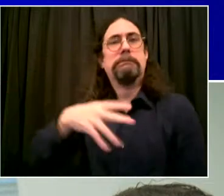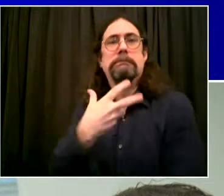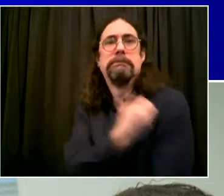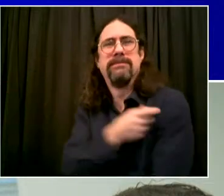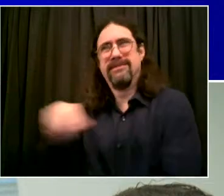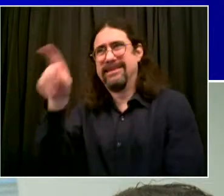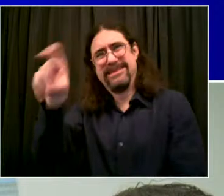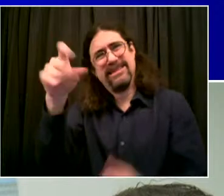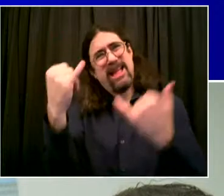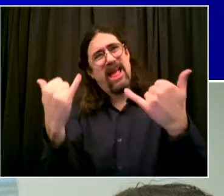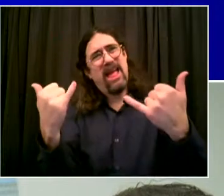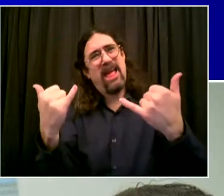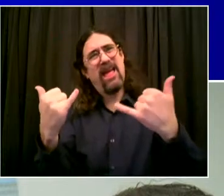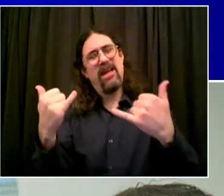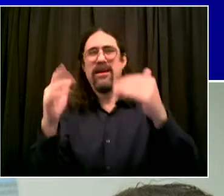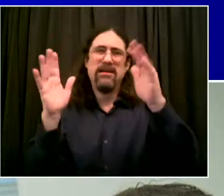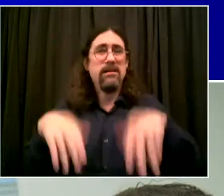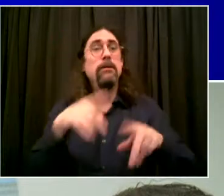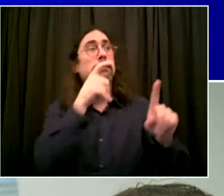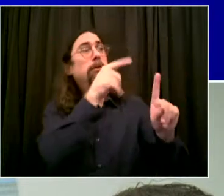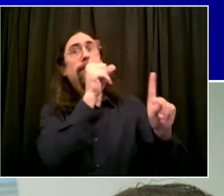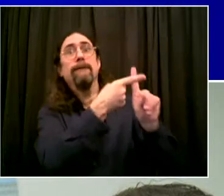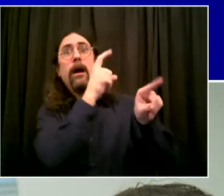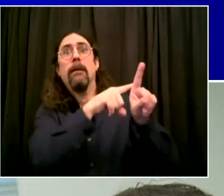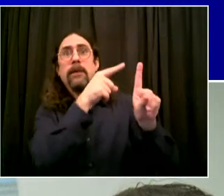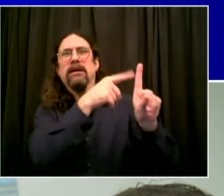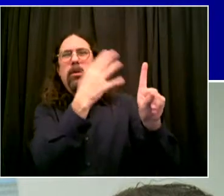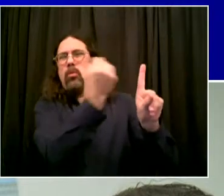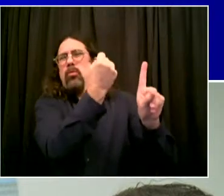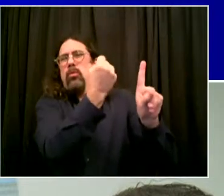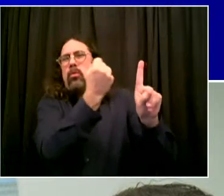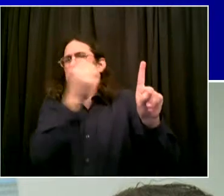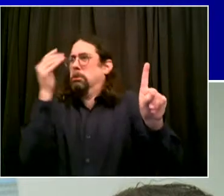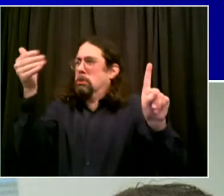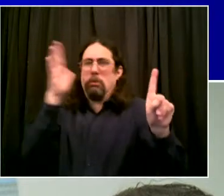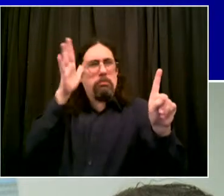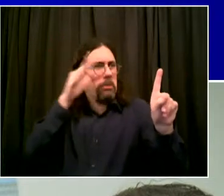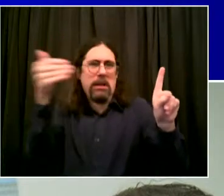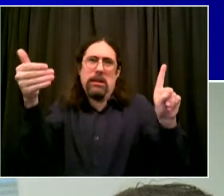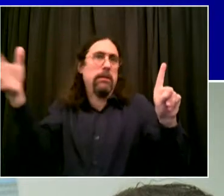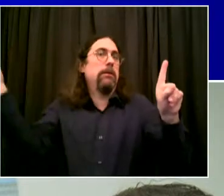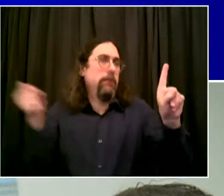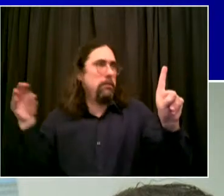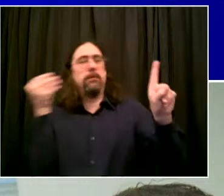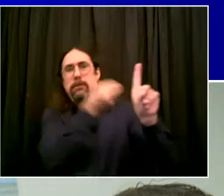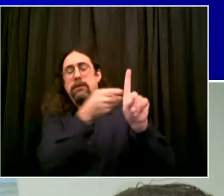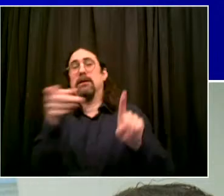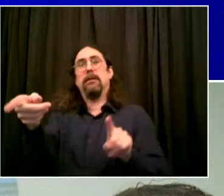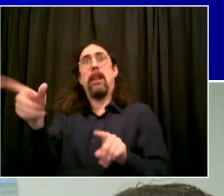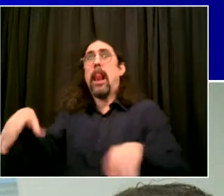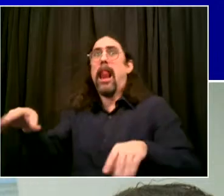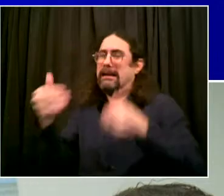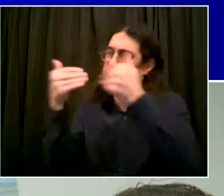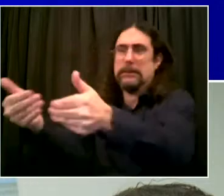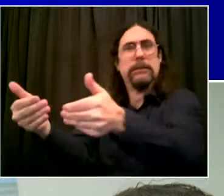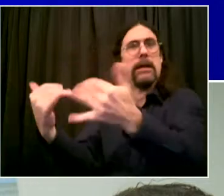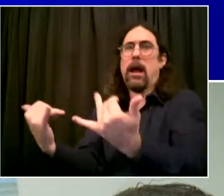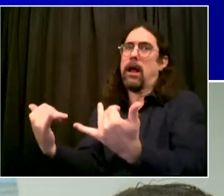MATTER OF LIFE AND DEATH. THE FEAR THAT SENIOR CITIZENS HAVE BEEN LIVING IN THIS L LSAT T YEAR IS